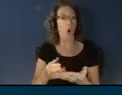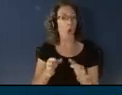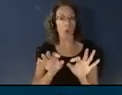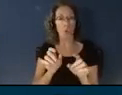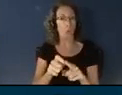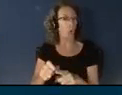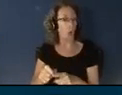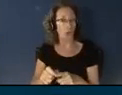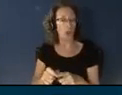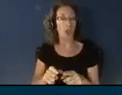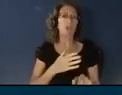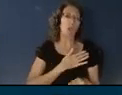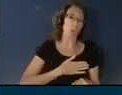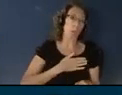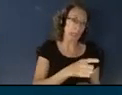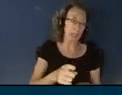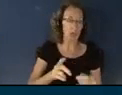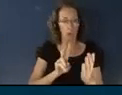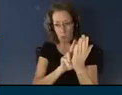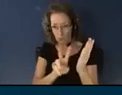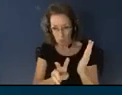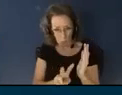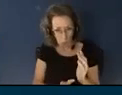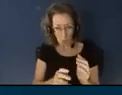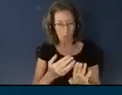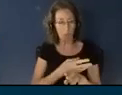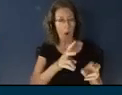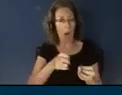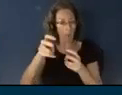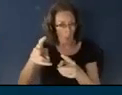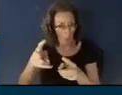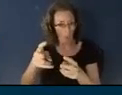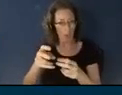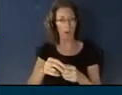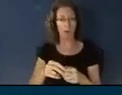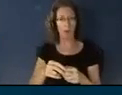So please review the transcription before you upload it or before you post it onto the site.